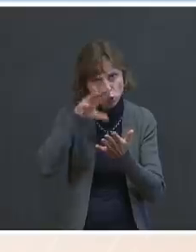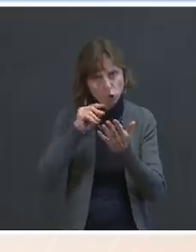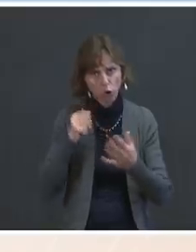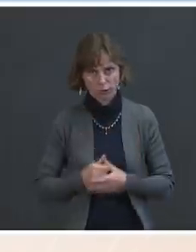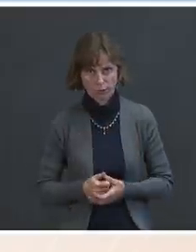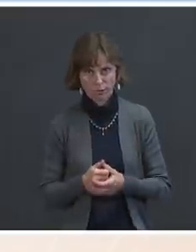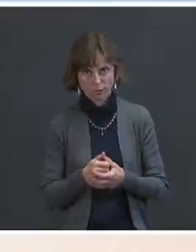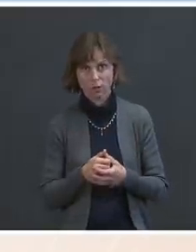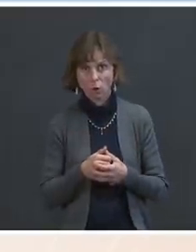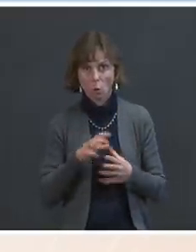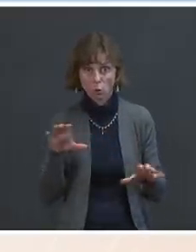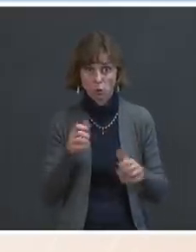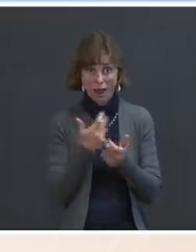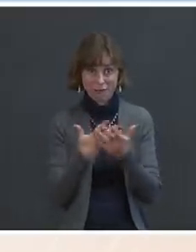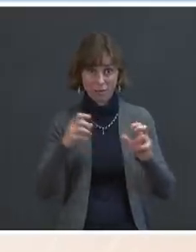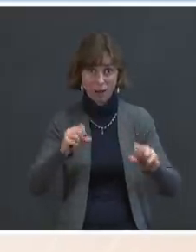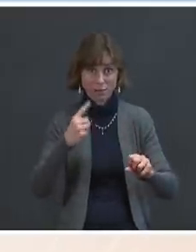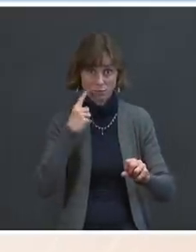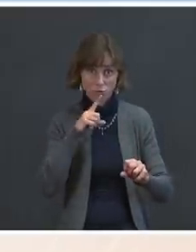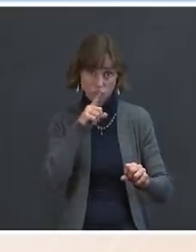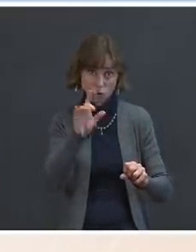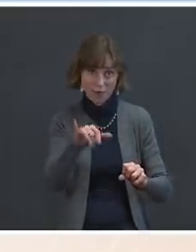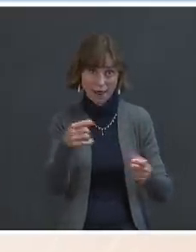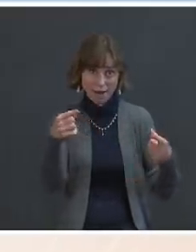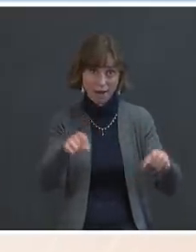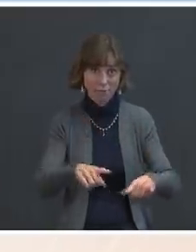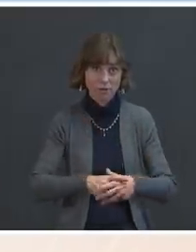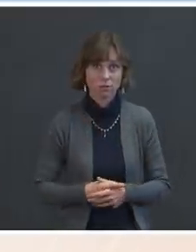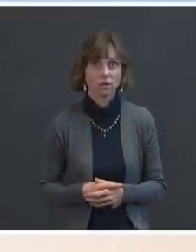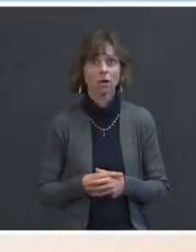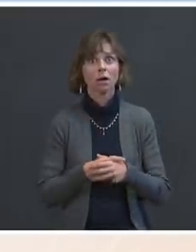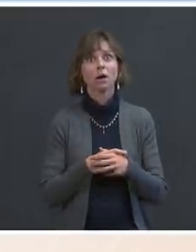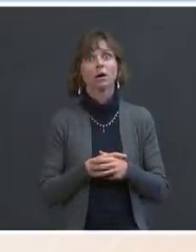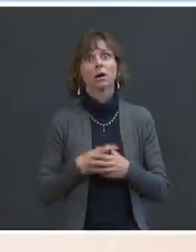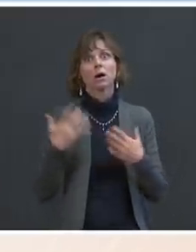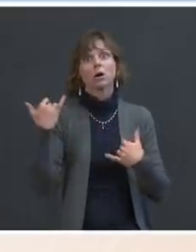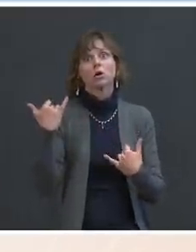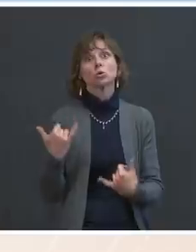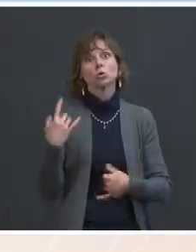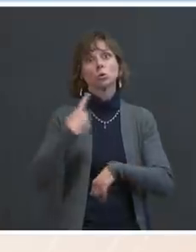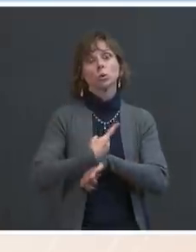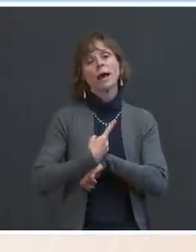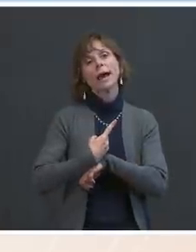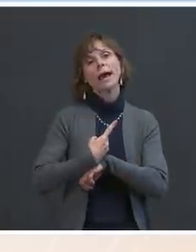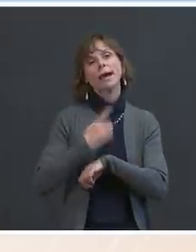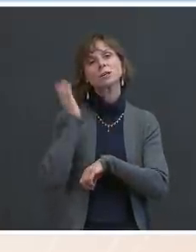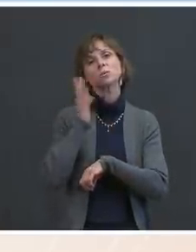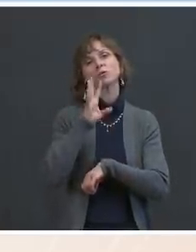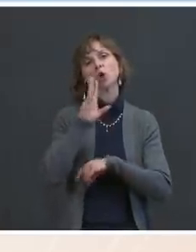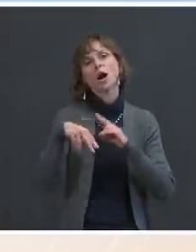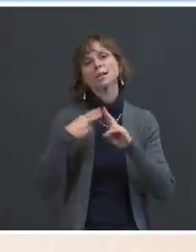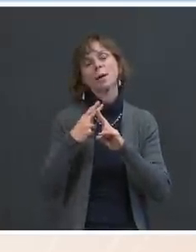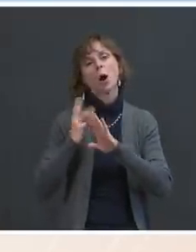The Press: And lastly, on the subject of today's briefing: You know, immigration and border policy, it covers so many different agencies.